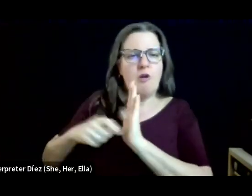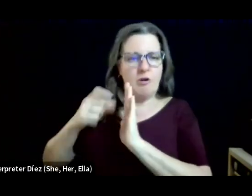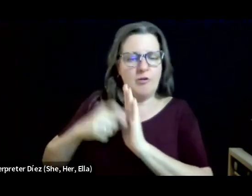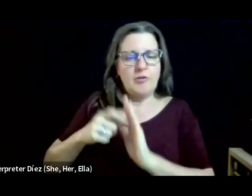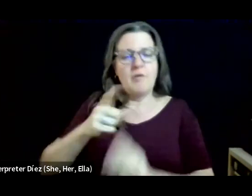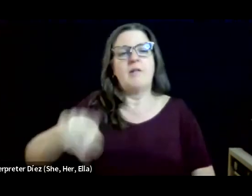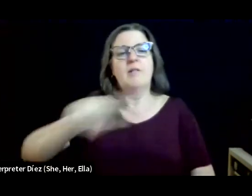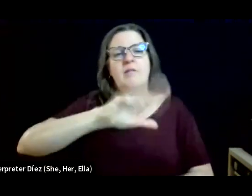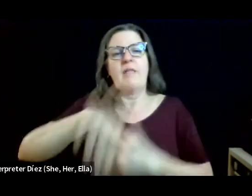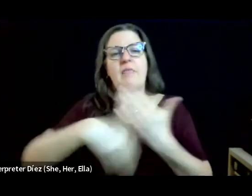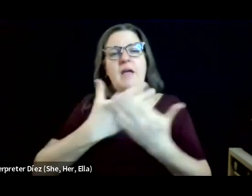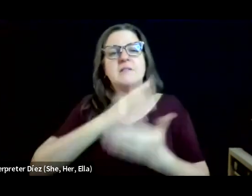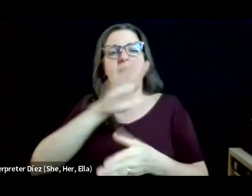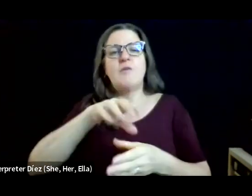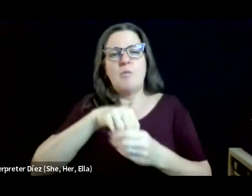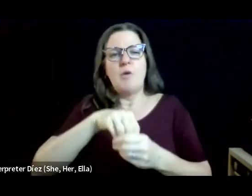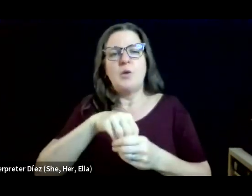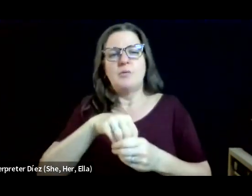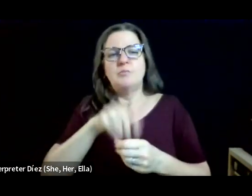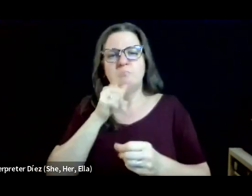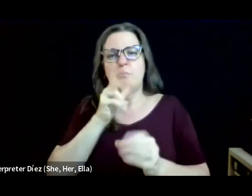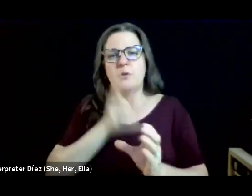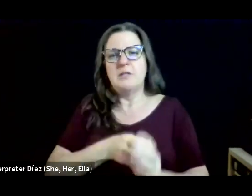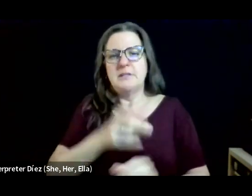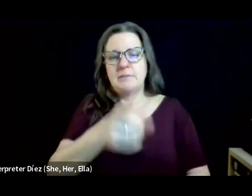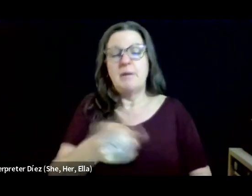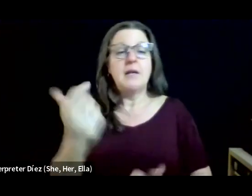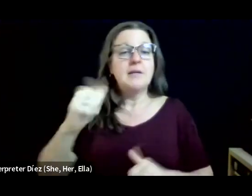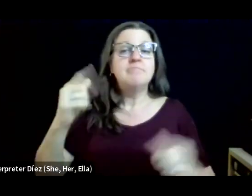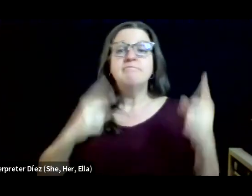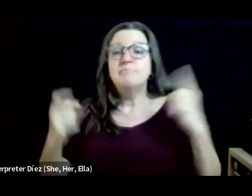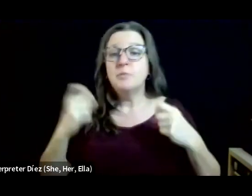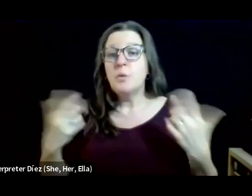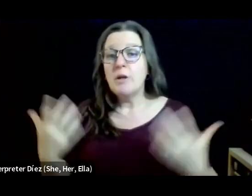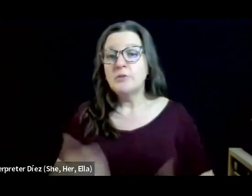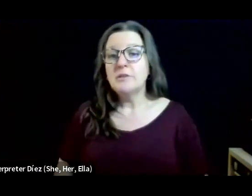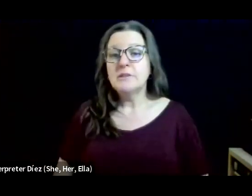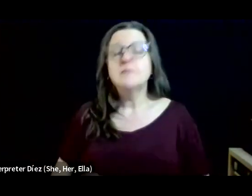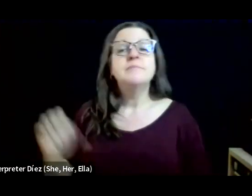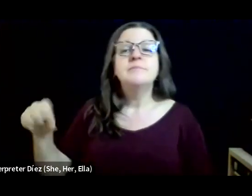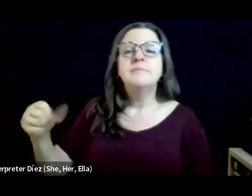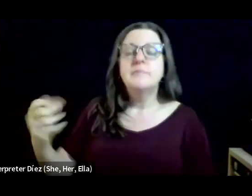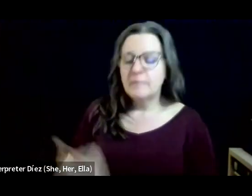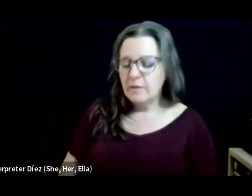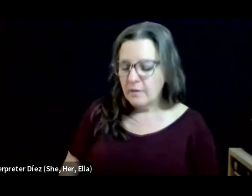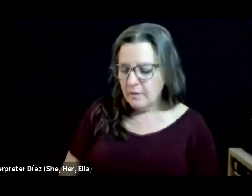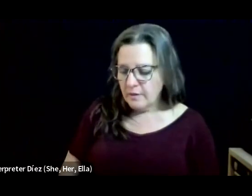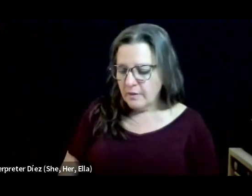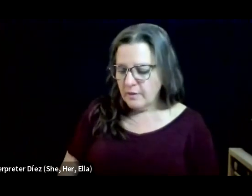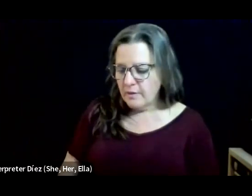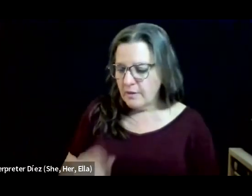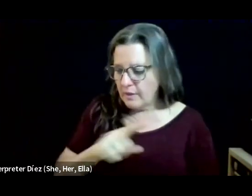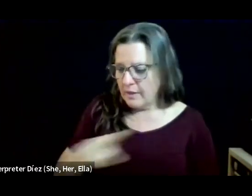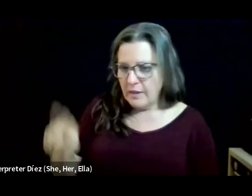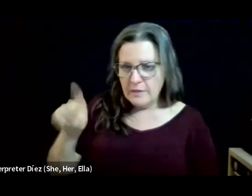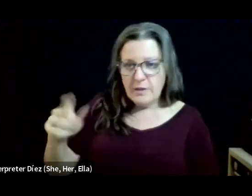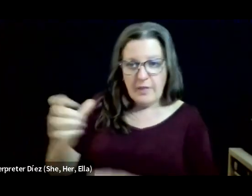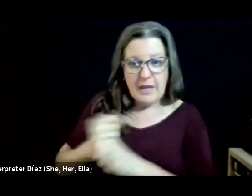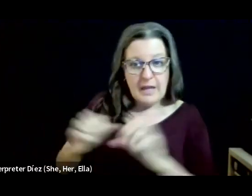that participated. Any questions? Yes. Do they get a certificate when they complete the program?